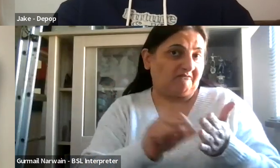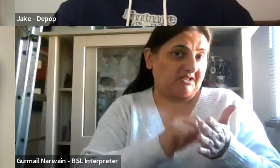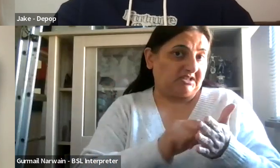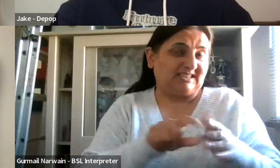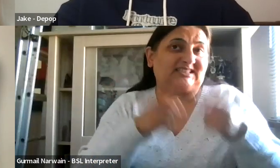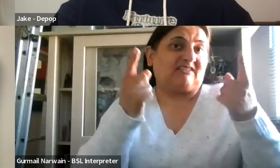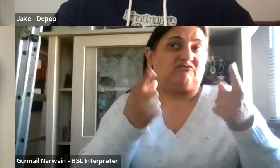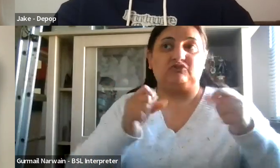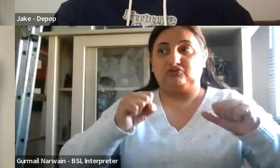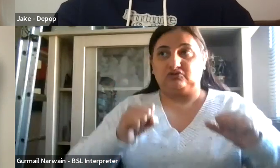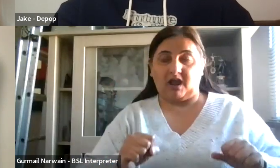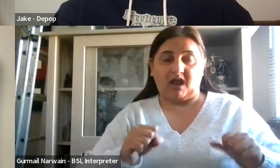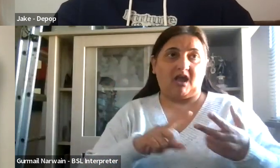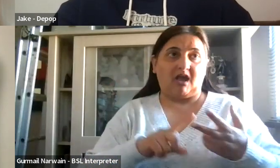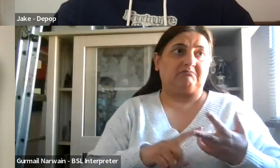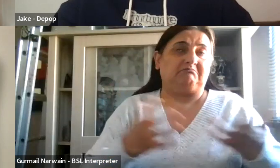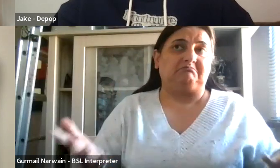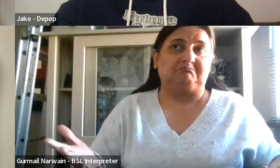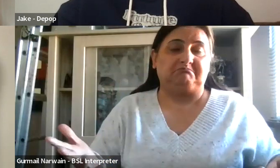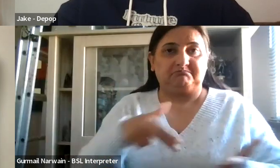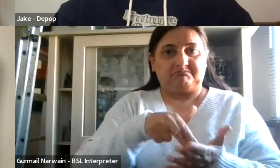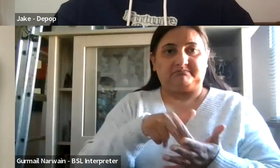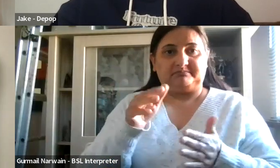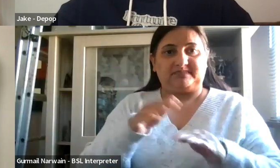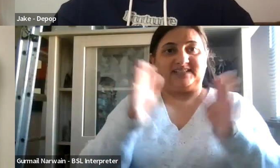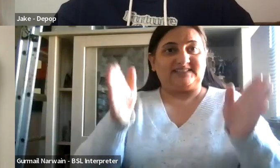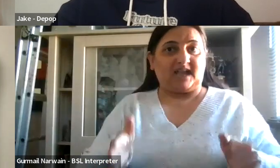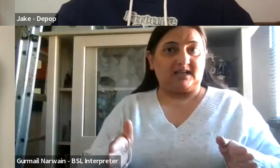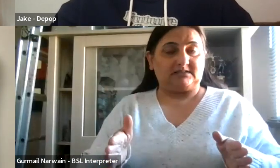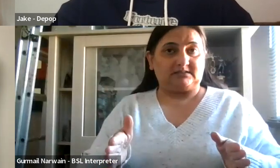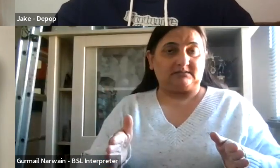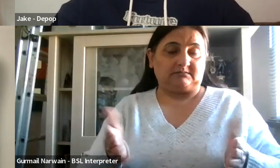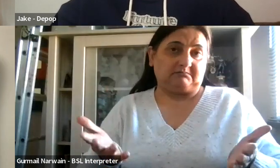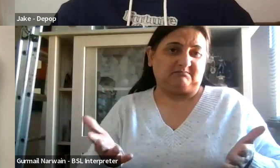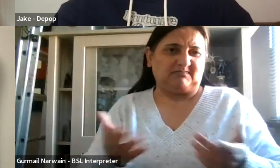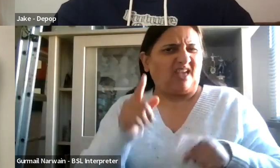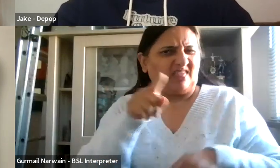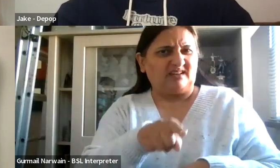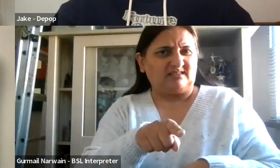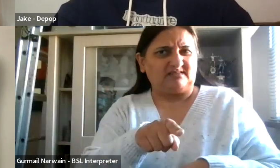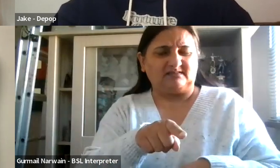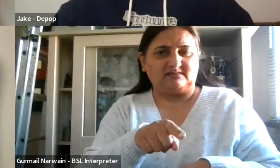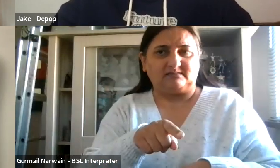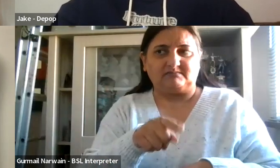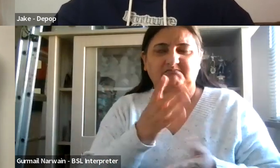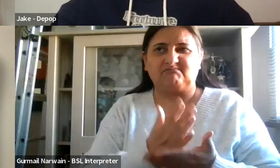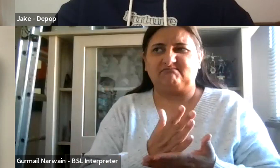of chair, a standing desk, that sort of stuff fairly fairly. May be in the service, a continuing desk.